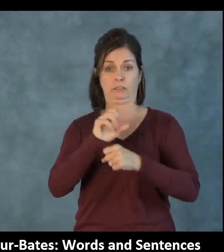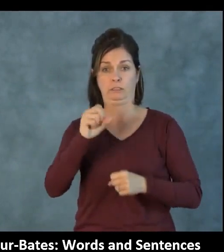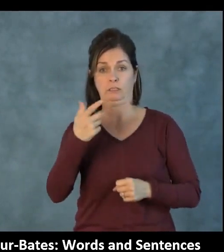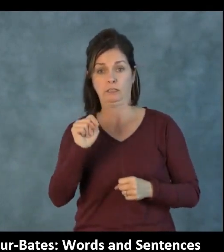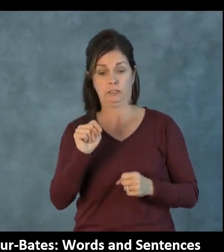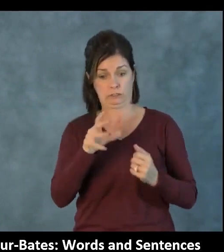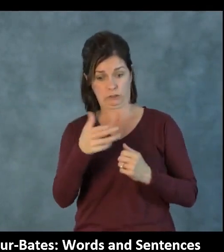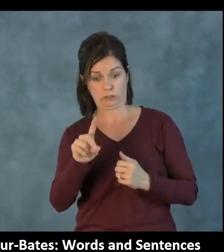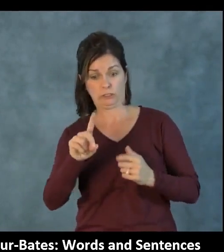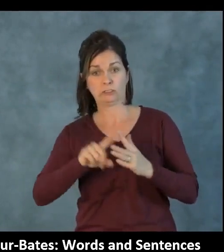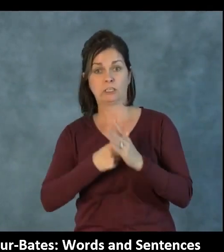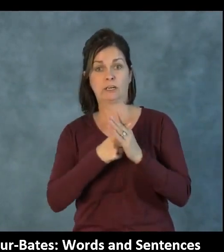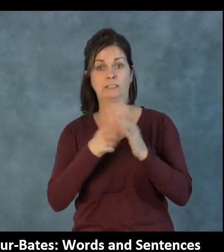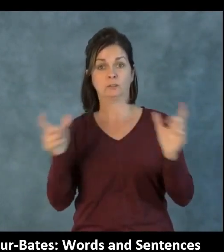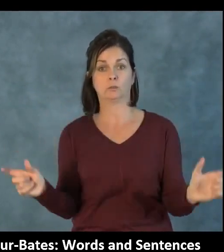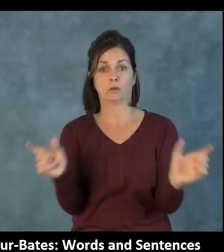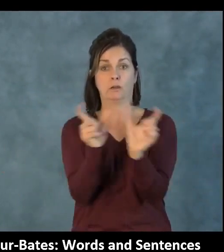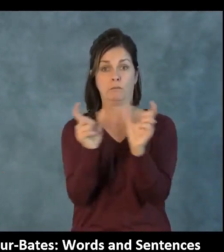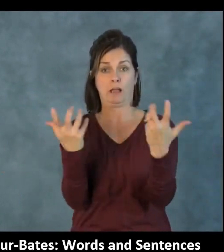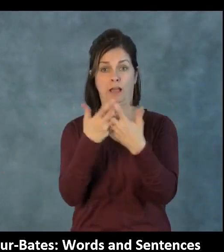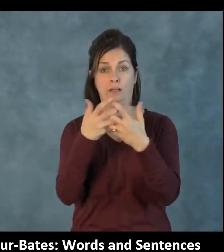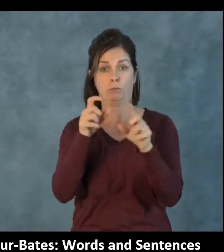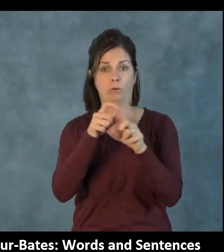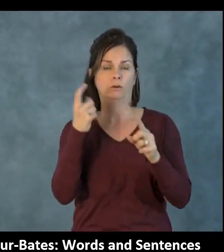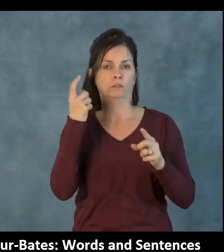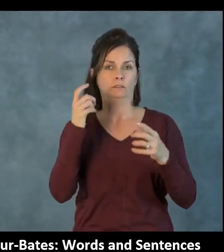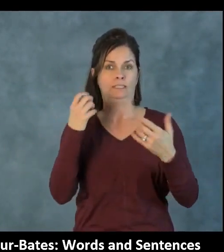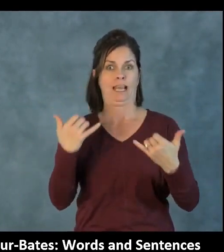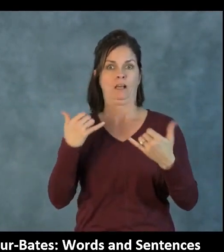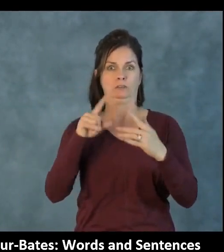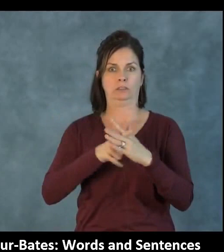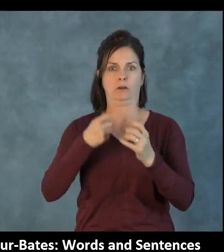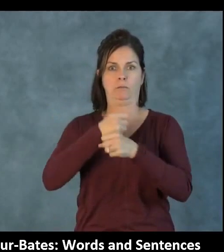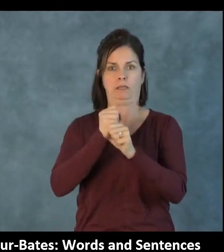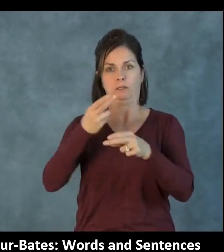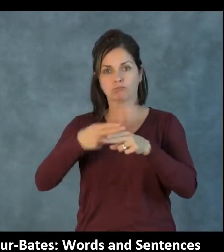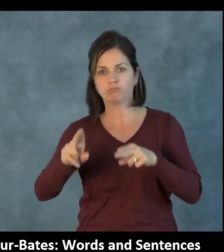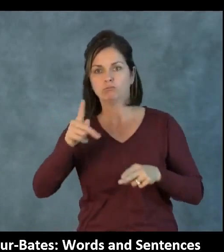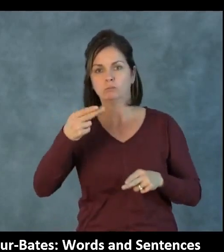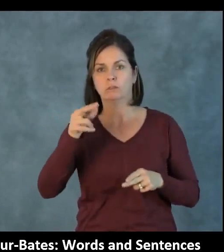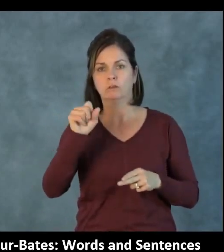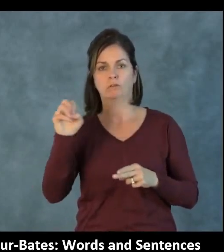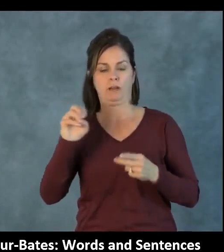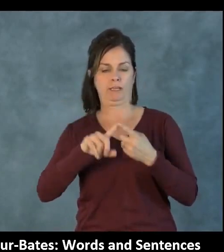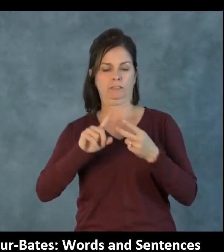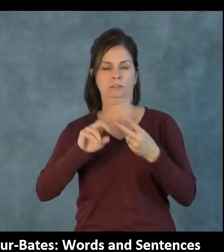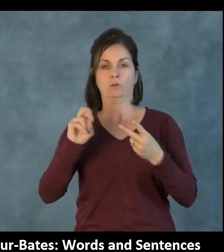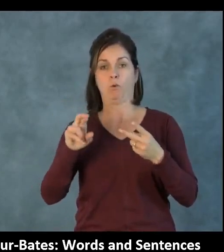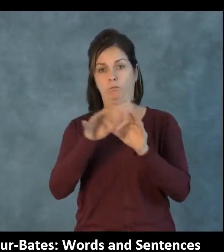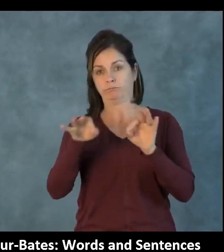if the child is starting to combine words, in other words, to make short phrases or sentences.